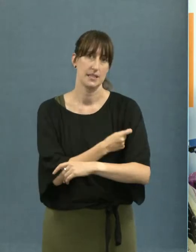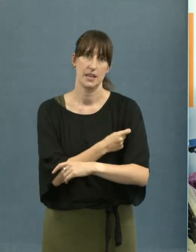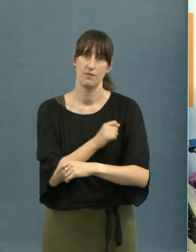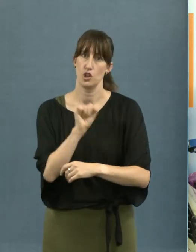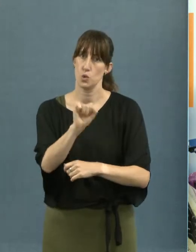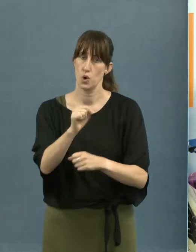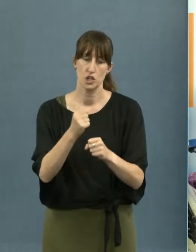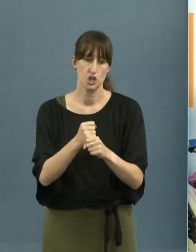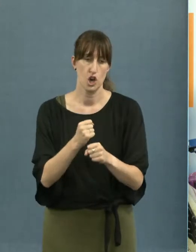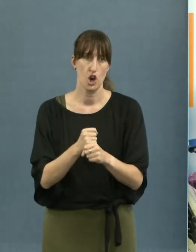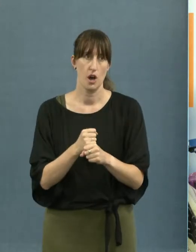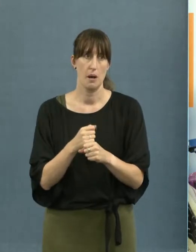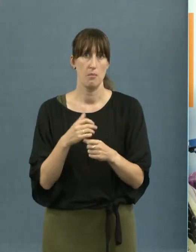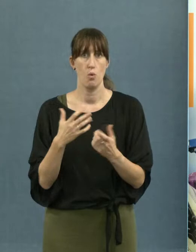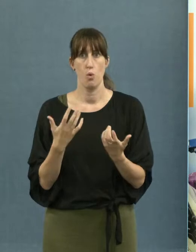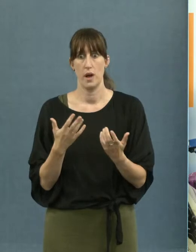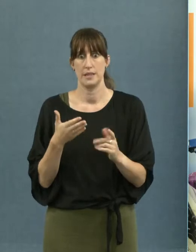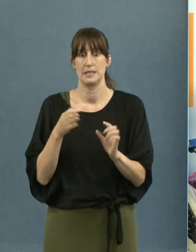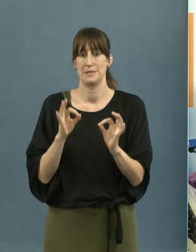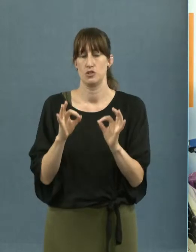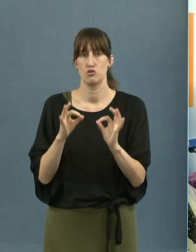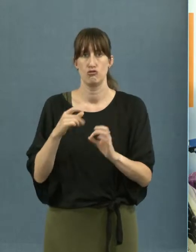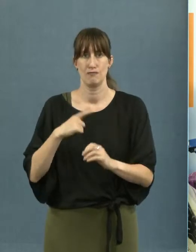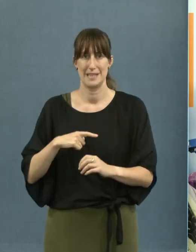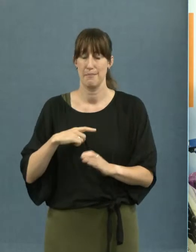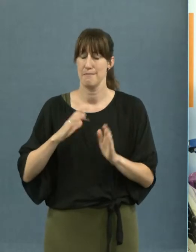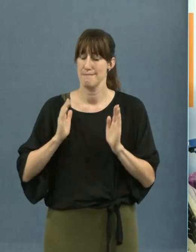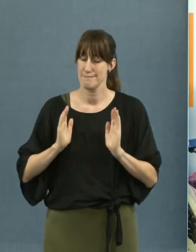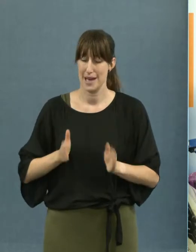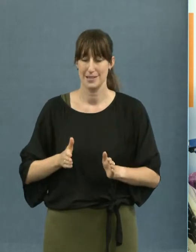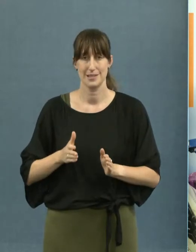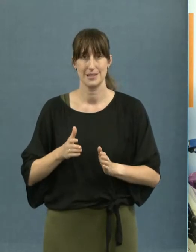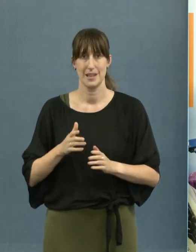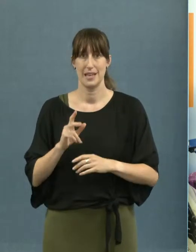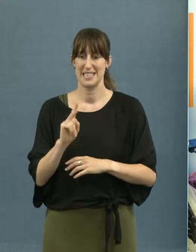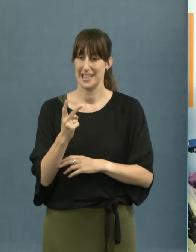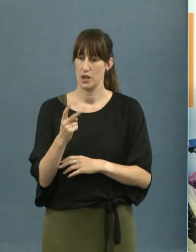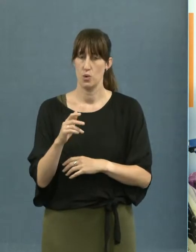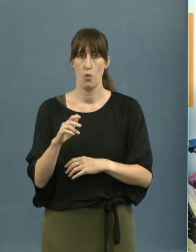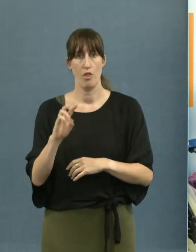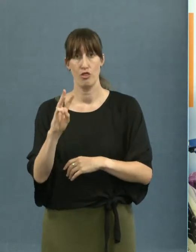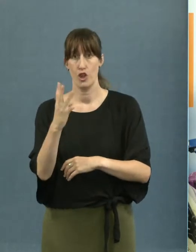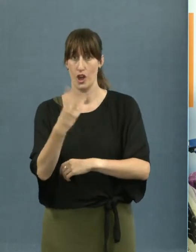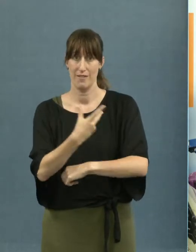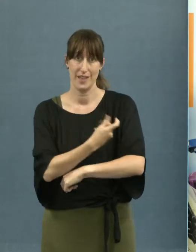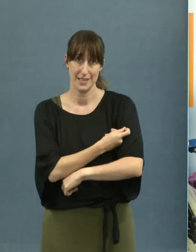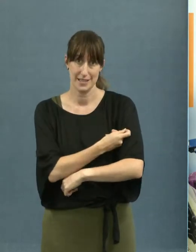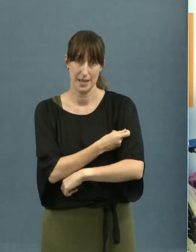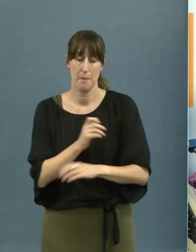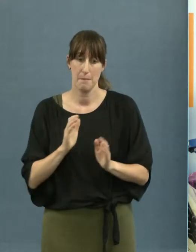particular reasons, need to have that third dose or second dose, that they talk to their